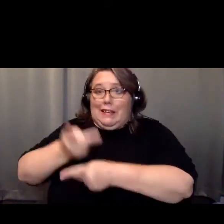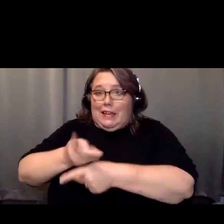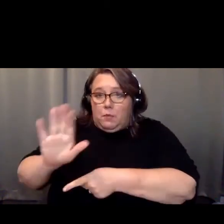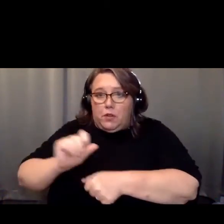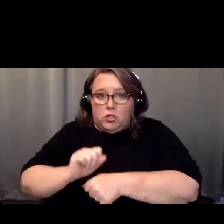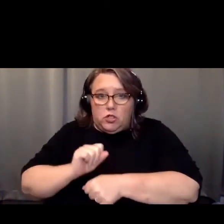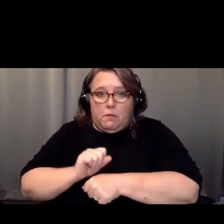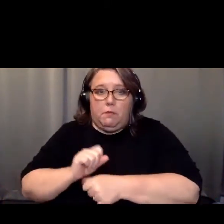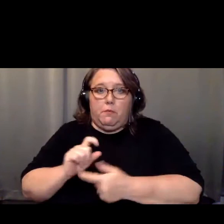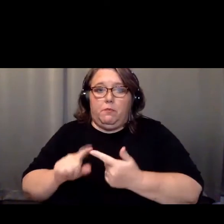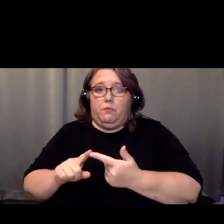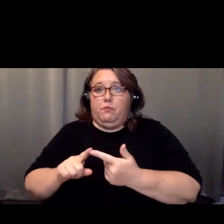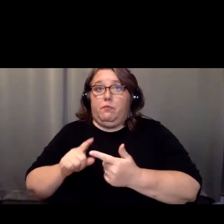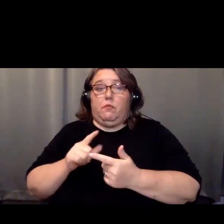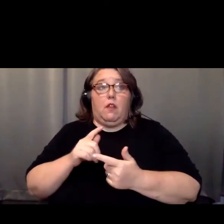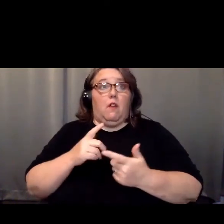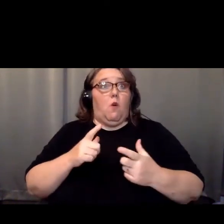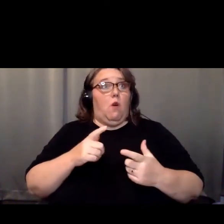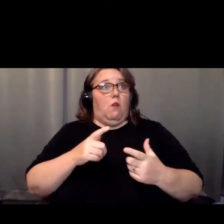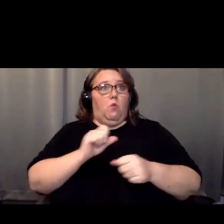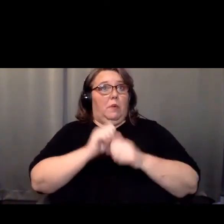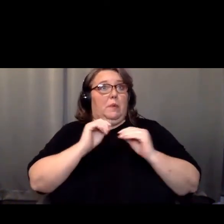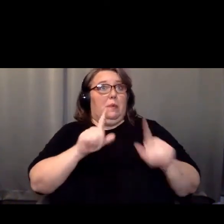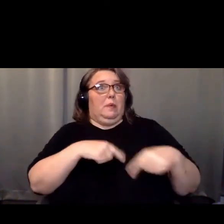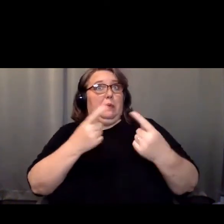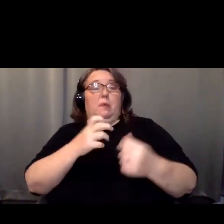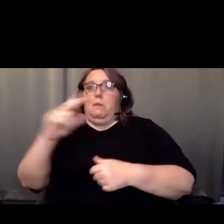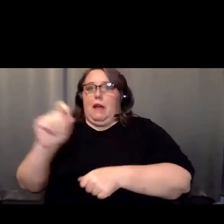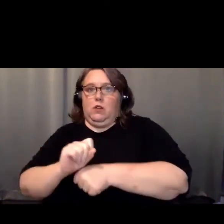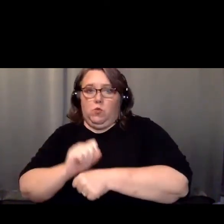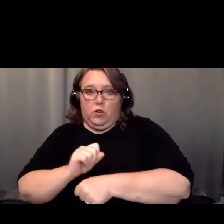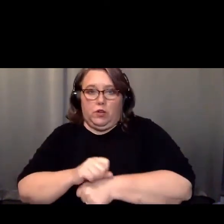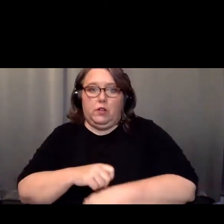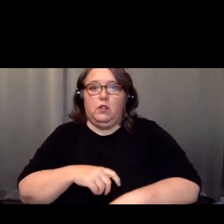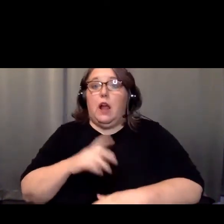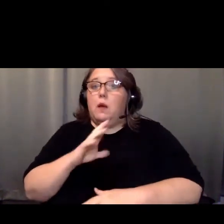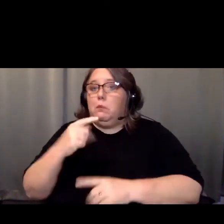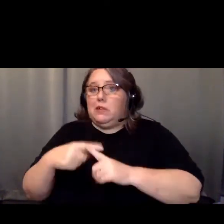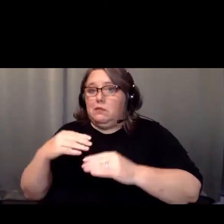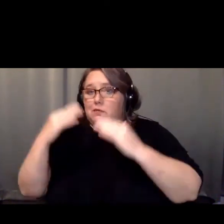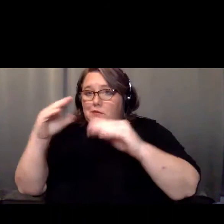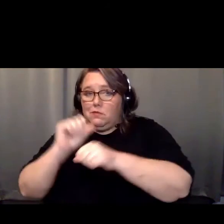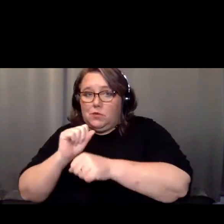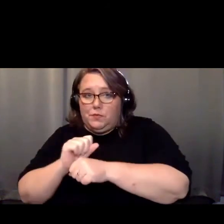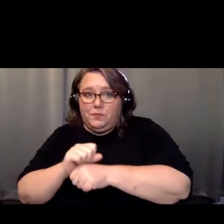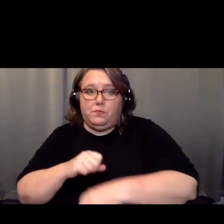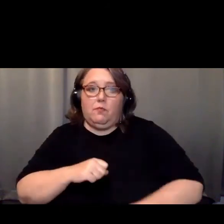for vocational rehabilitation services. The program also has to identify that the individual